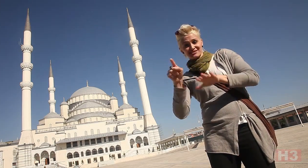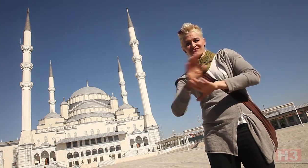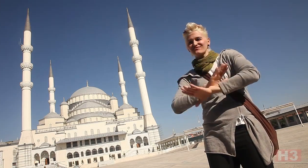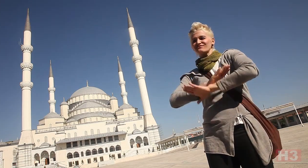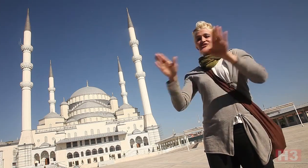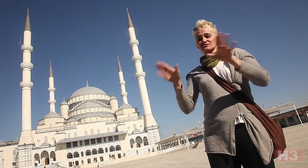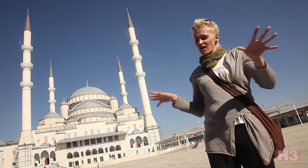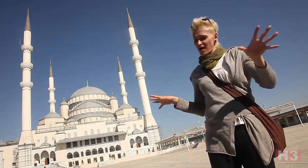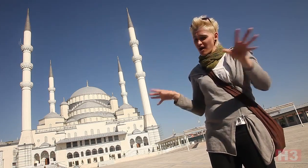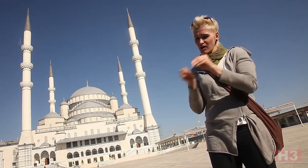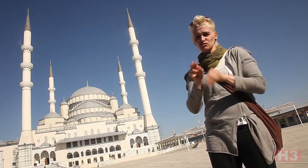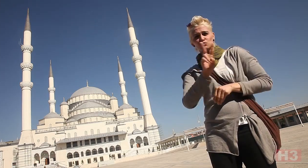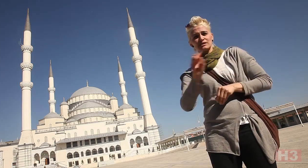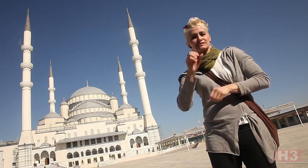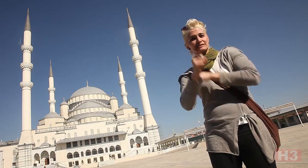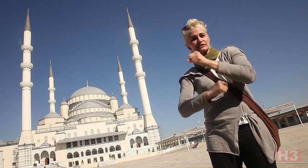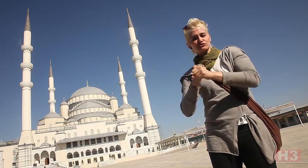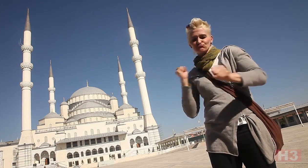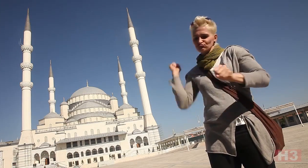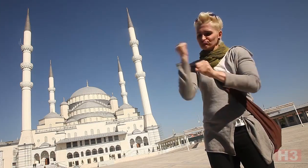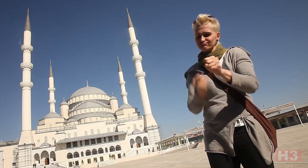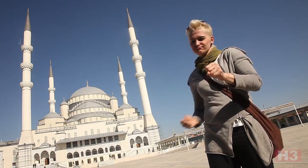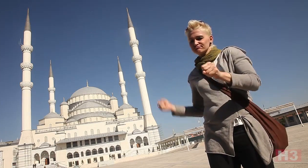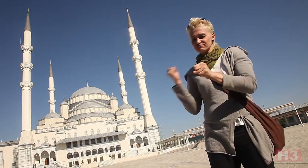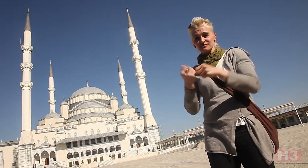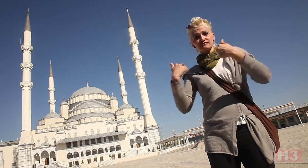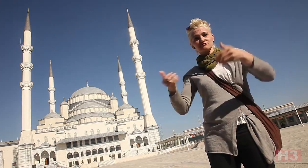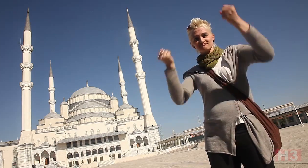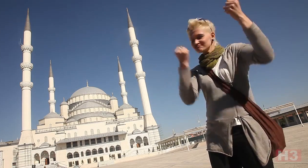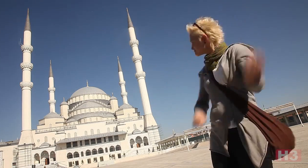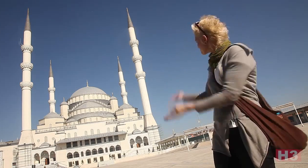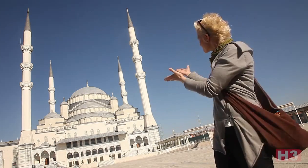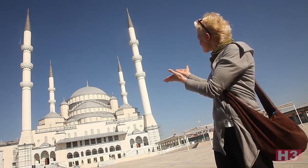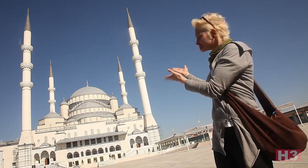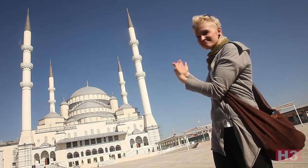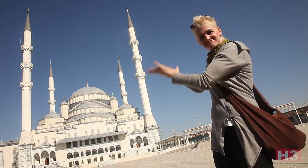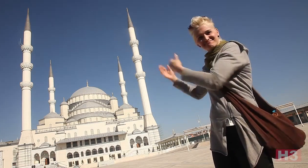It took a total of 20 years to finish.